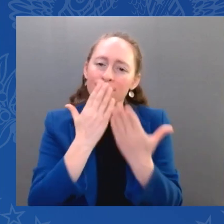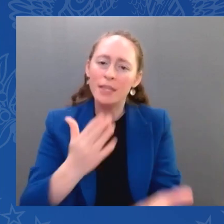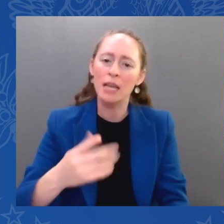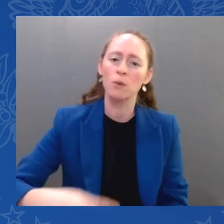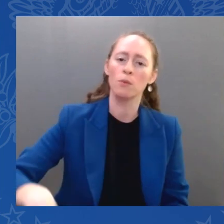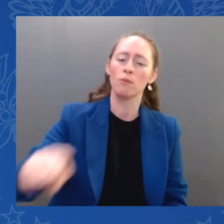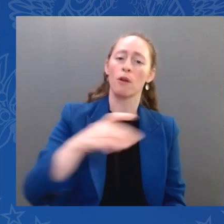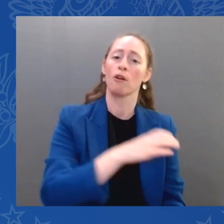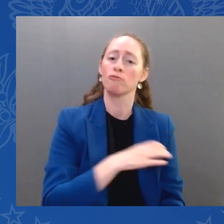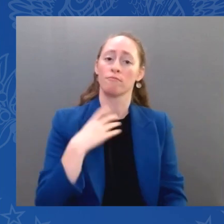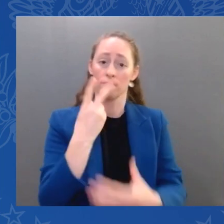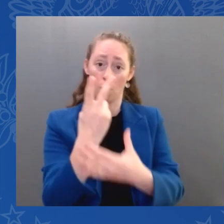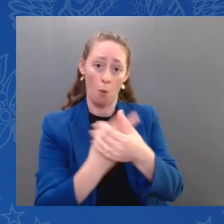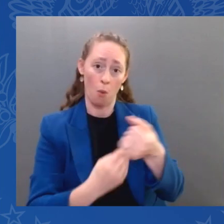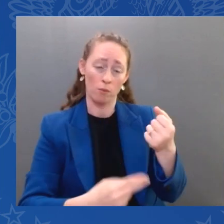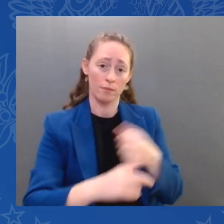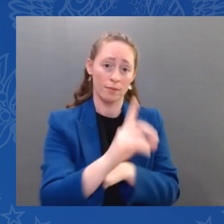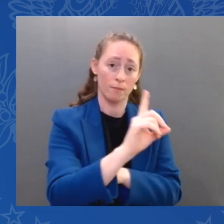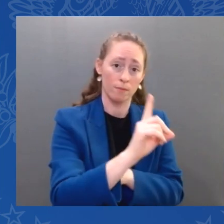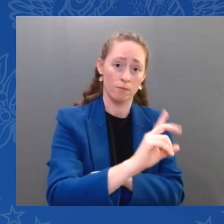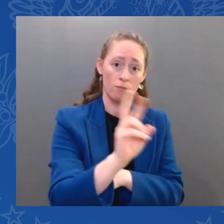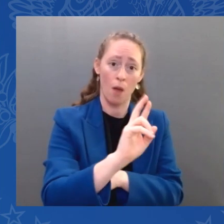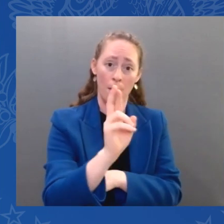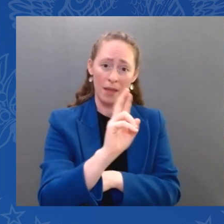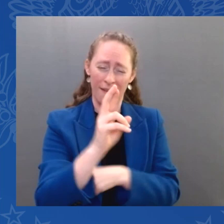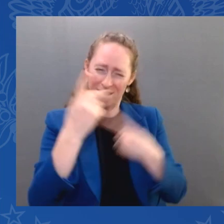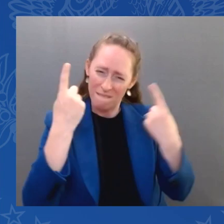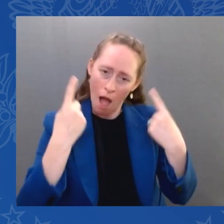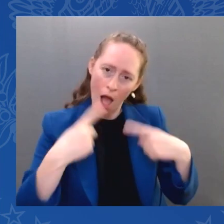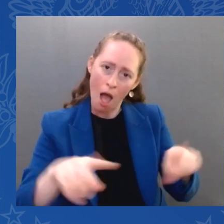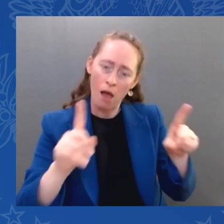and moved us forward on gun safety. It's an important step.